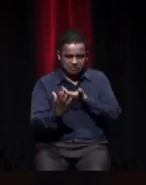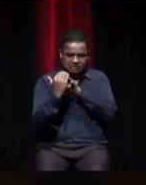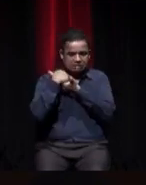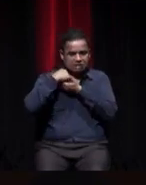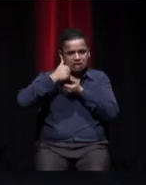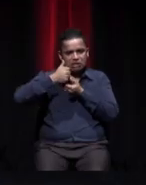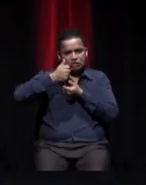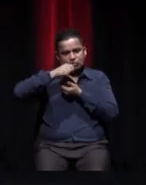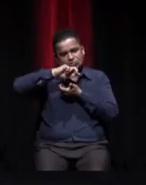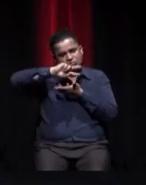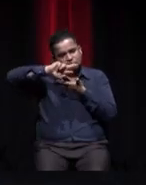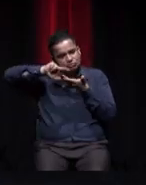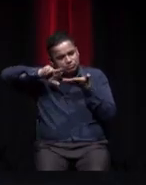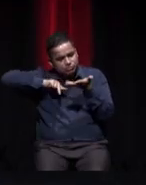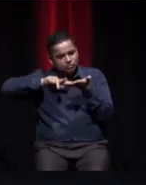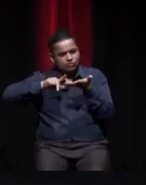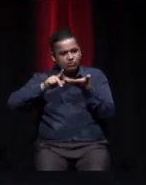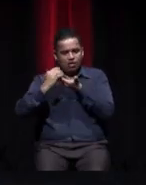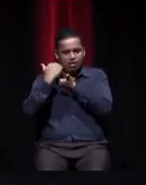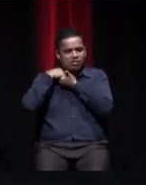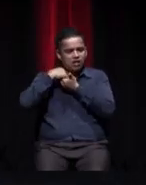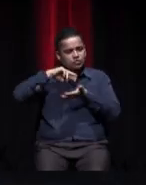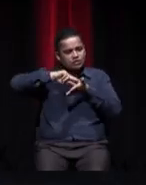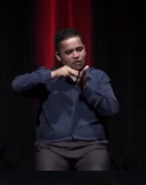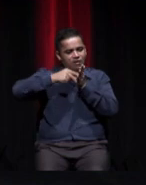as a sliding signifier.